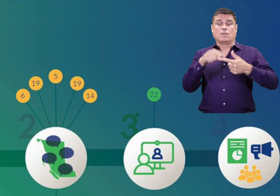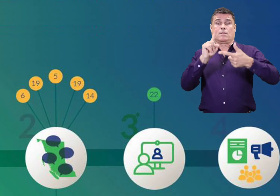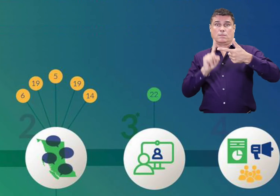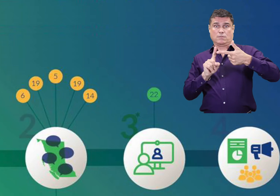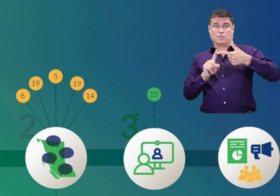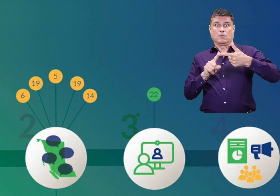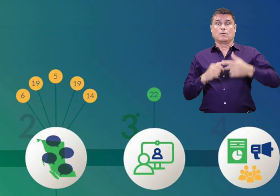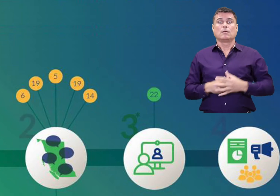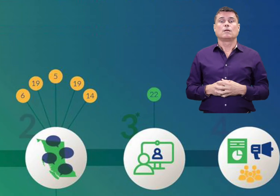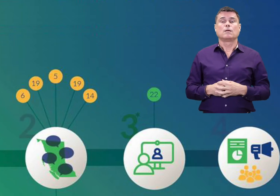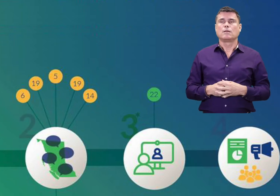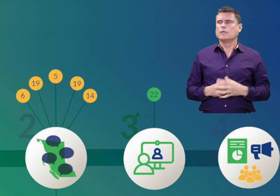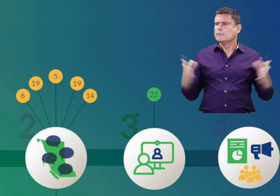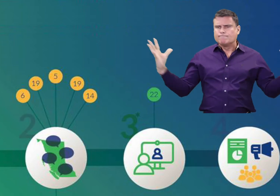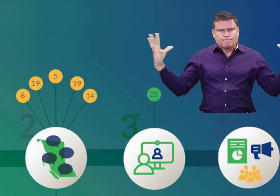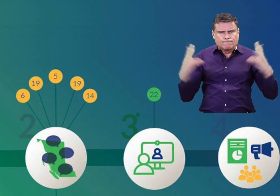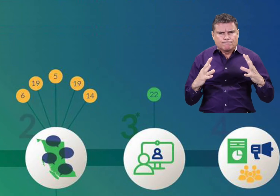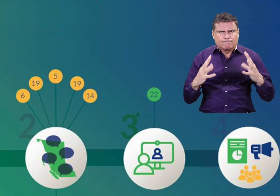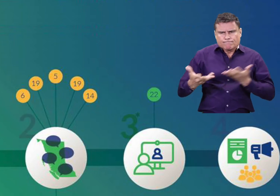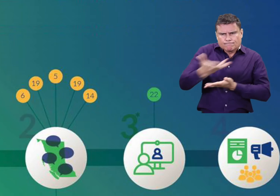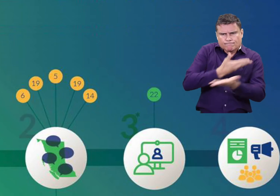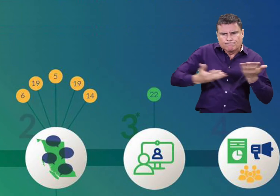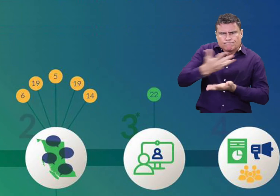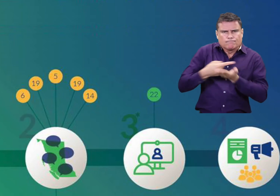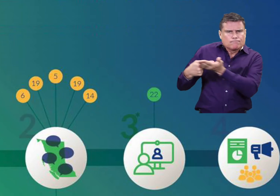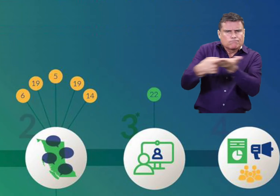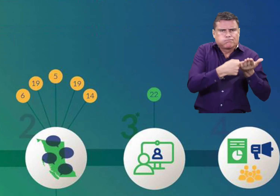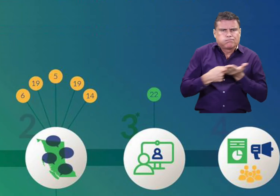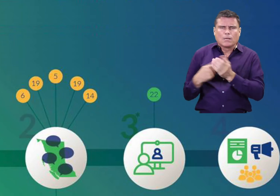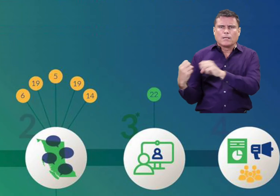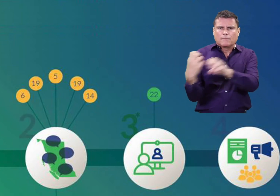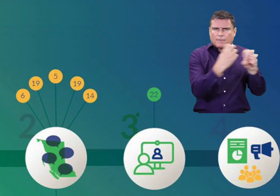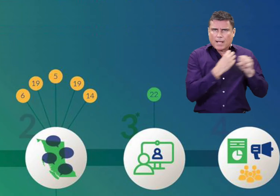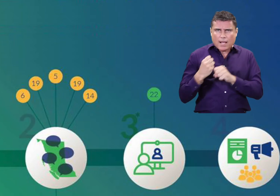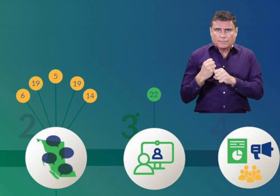2. ENGAGEMENT SESSION AND FEEDBACK